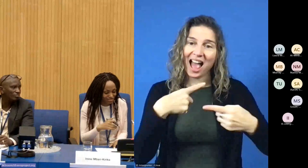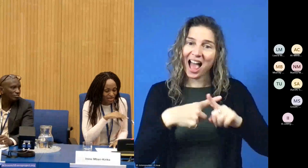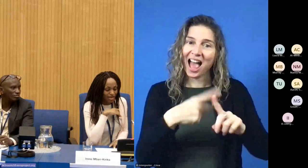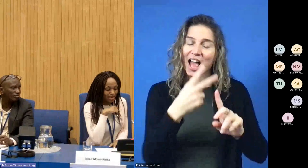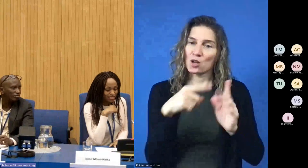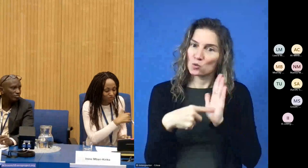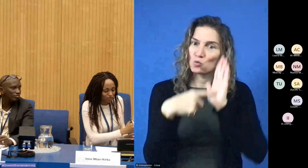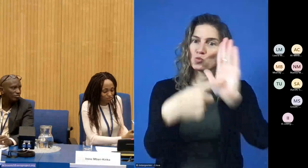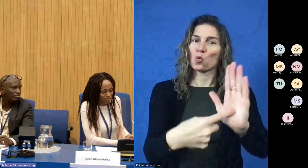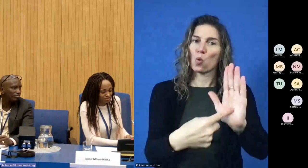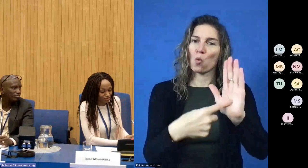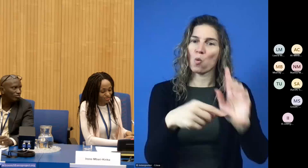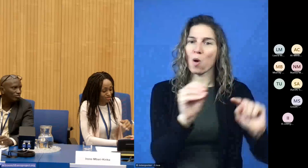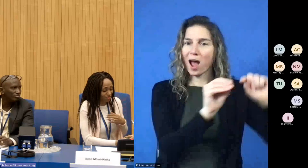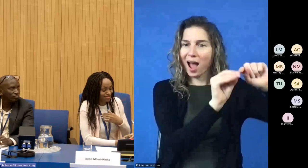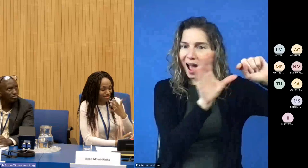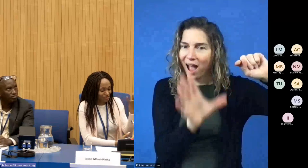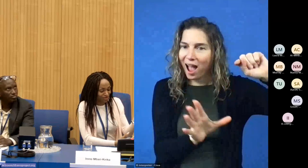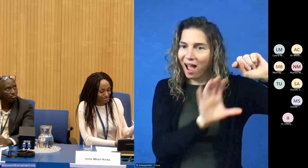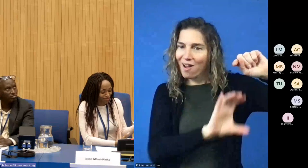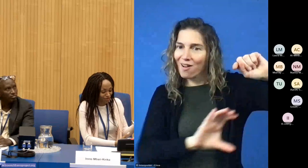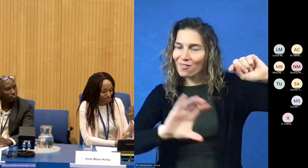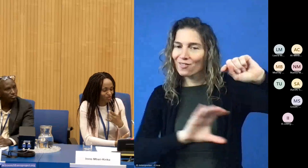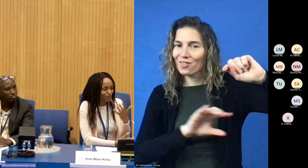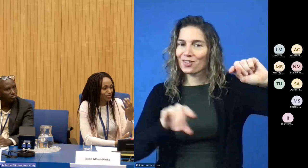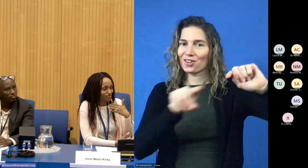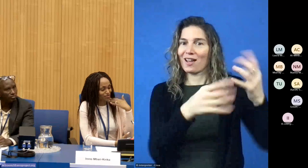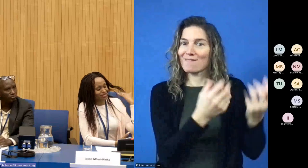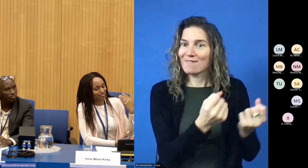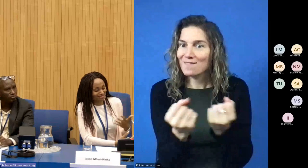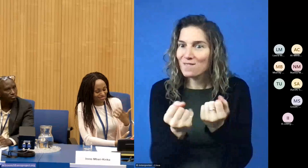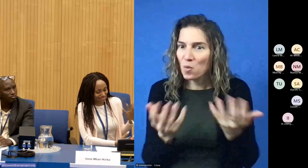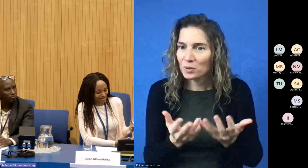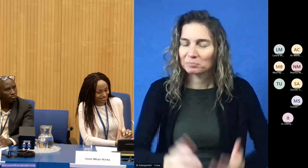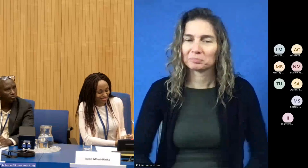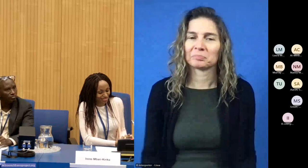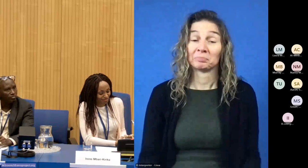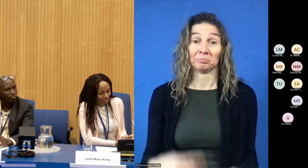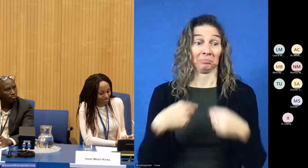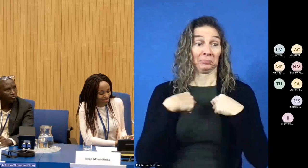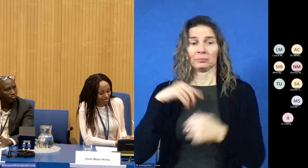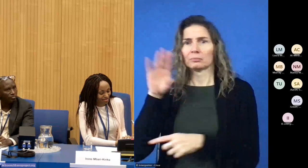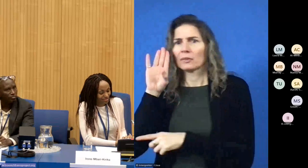has. I think what's most important, my takeaway and I'm sure everyone else has learned something,